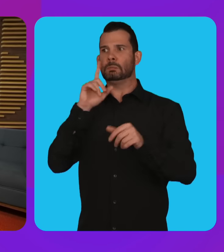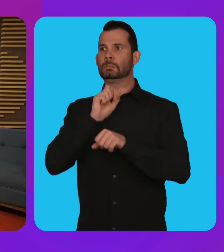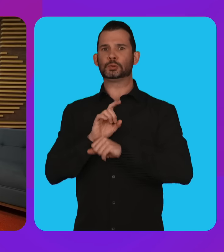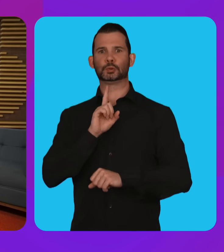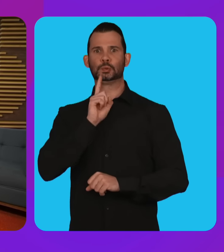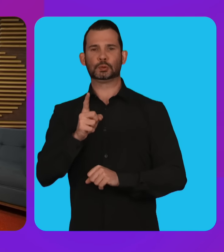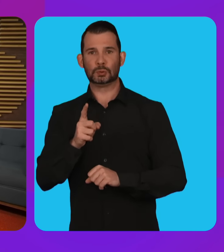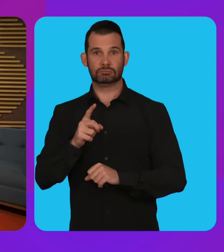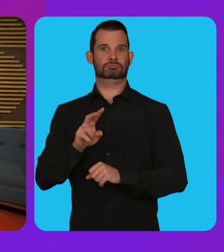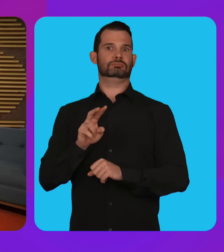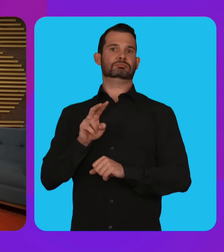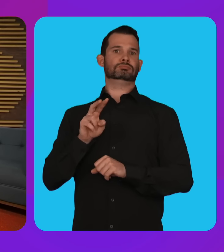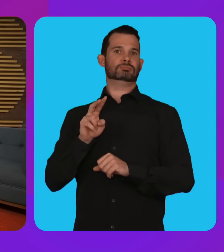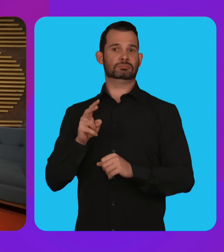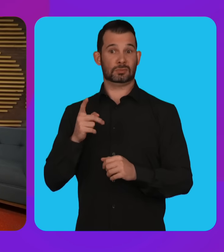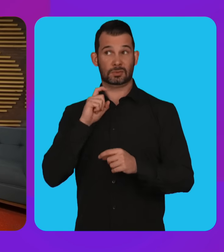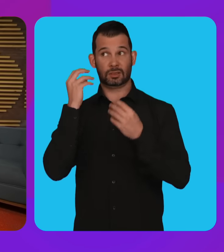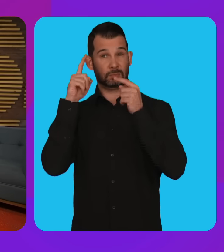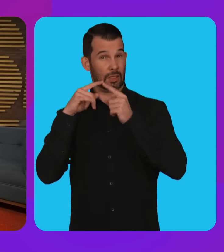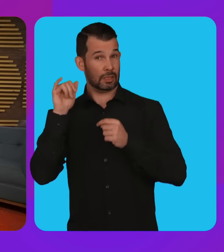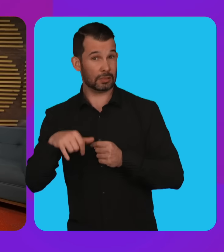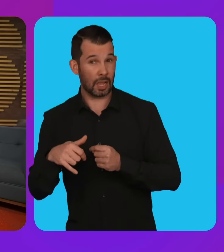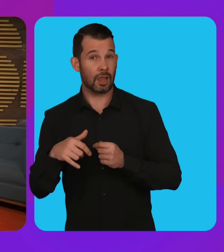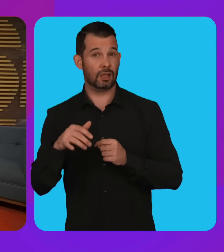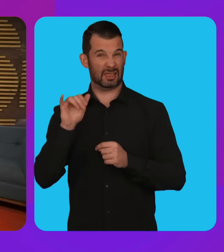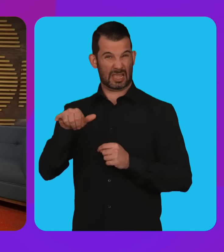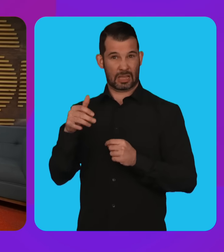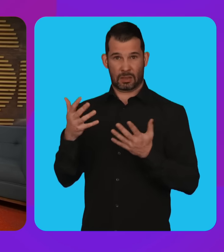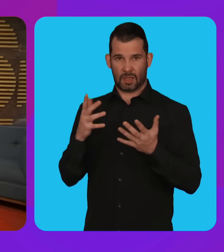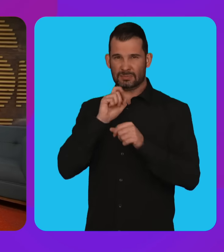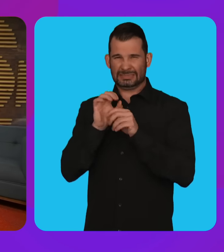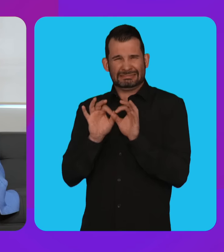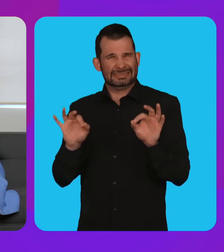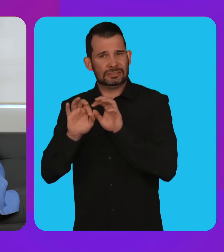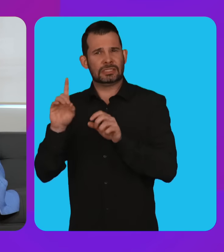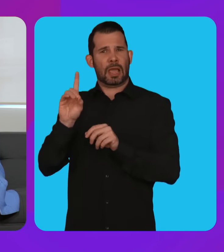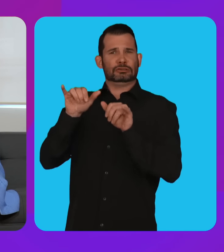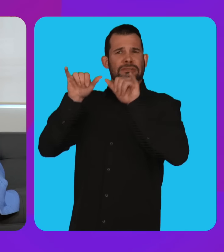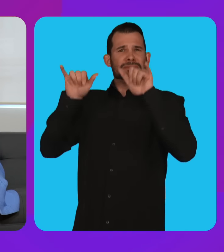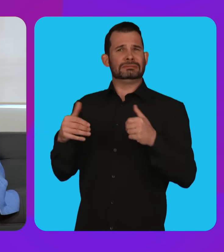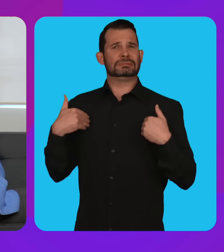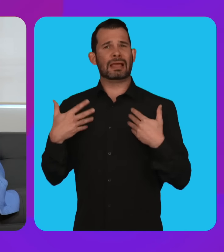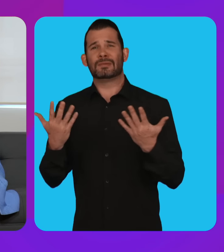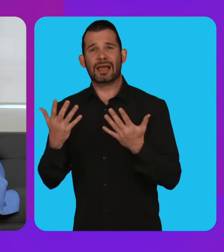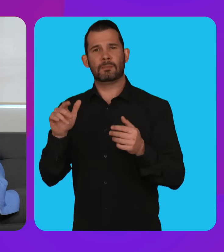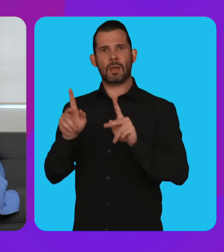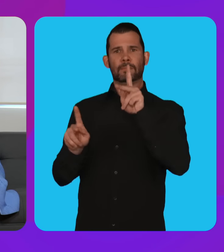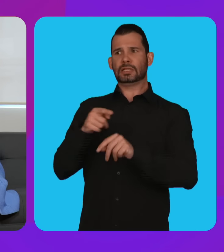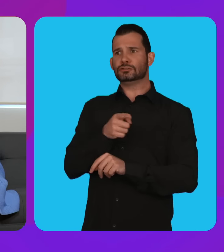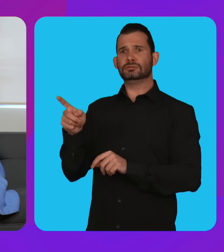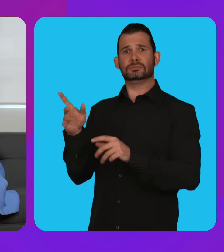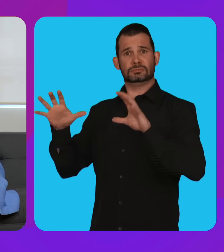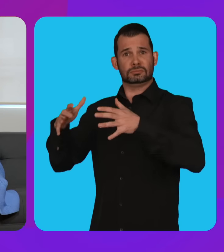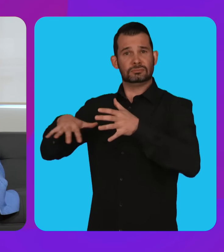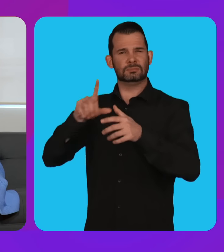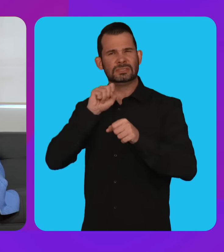And when you think about that, what's the essence of a democracy is to have a population that is informed so that they